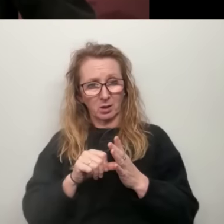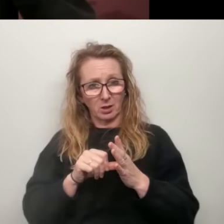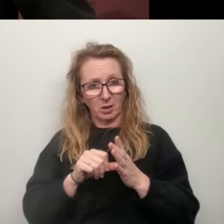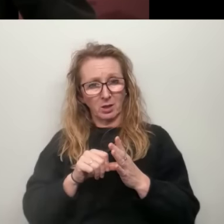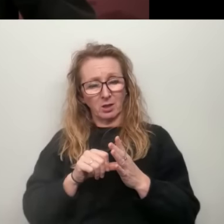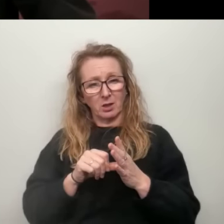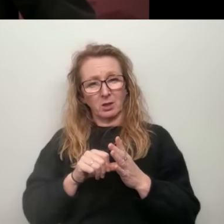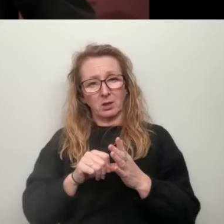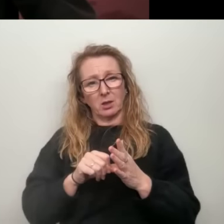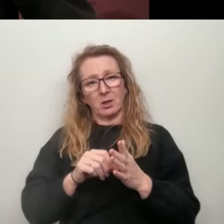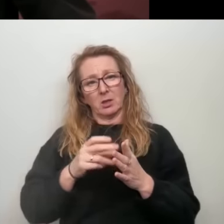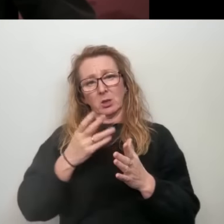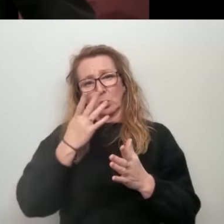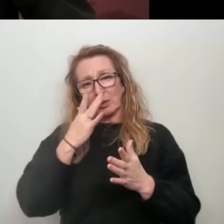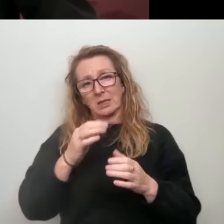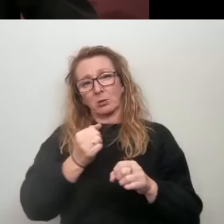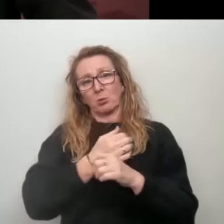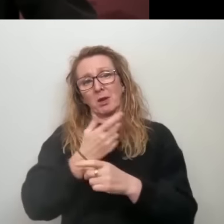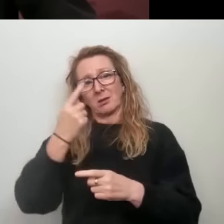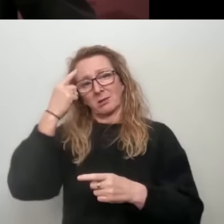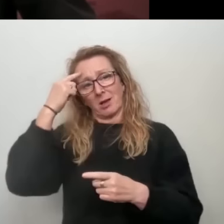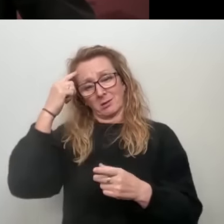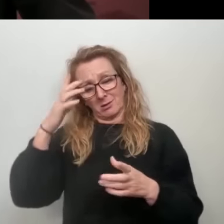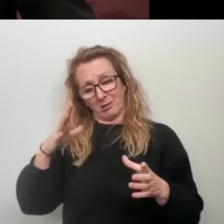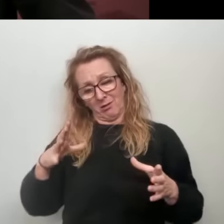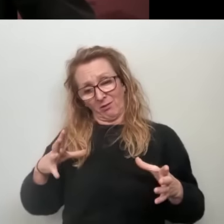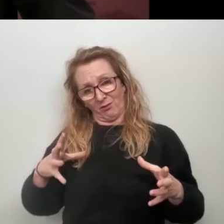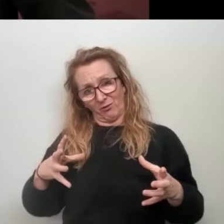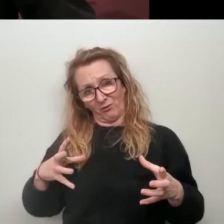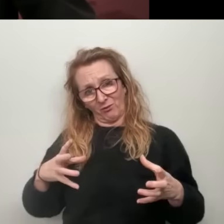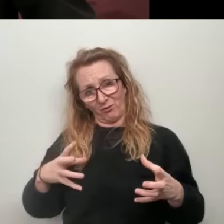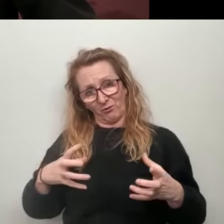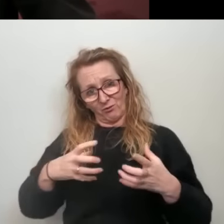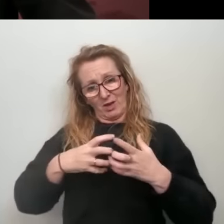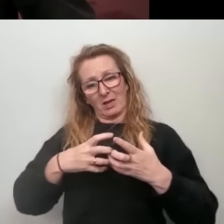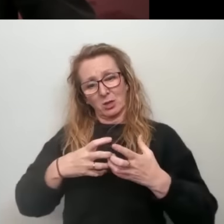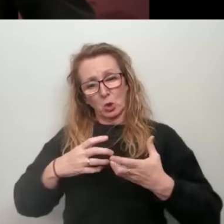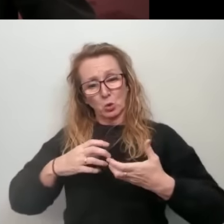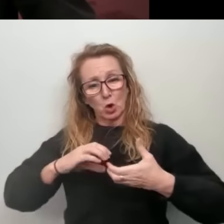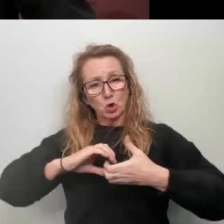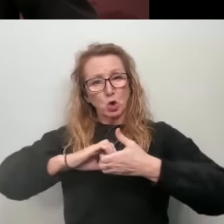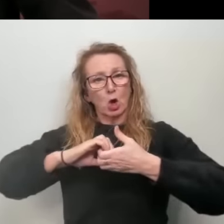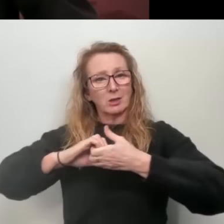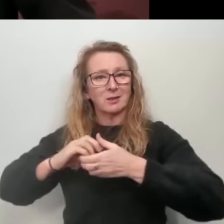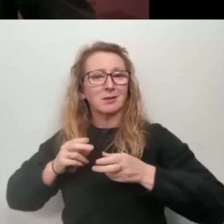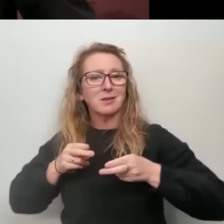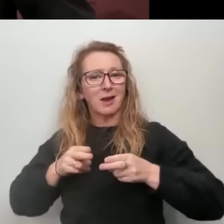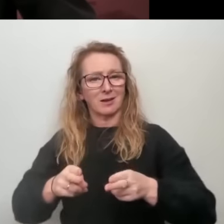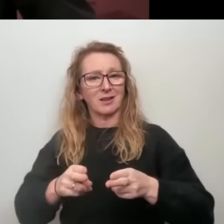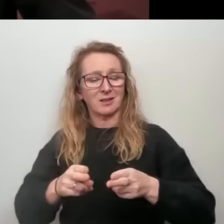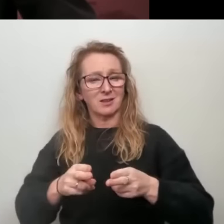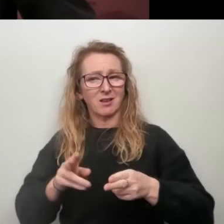that the way in which you put them together was using jointing techniques that people would've been very familiar with.